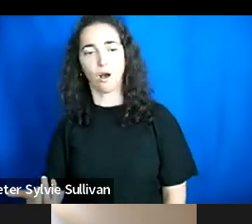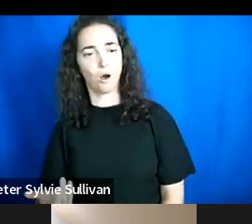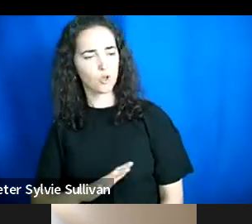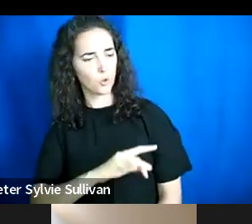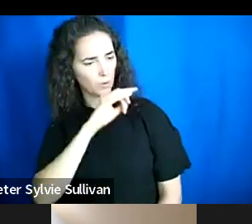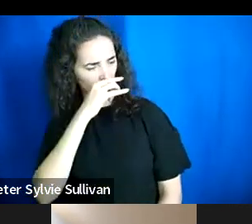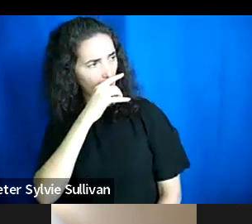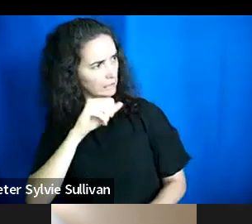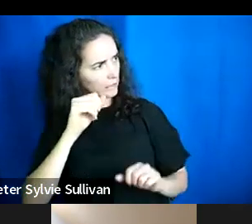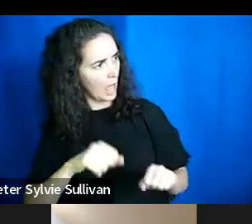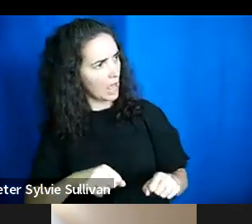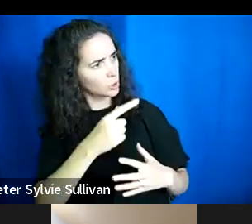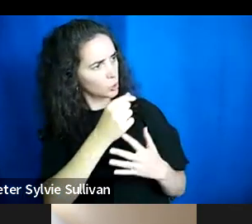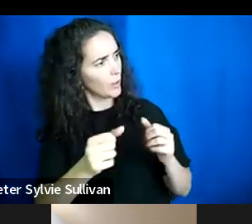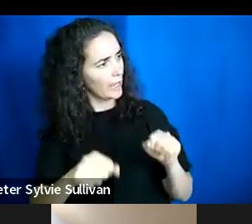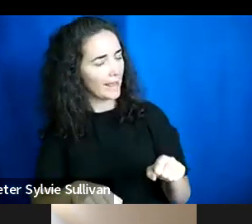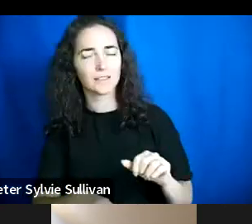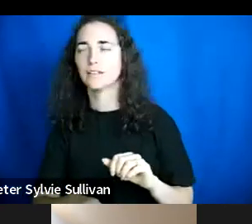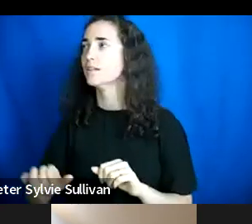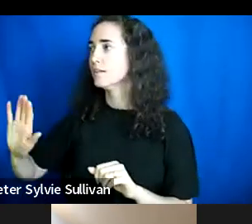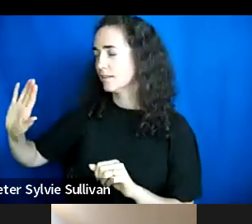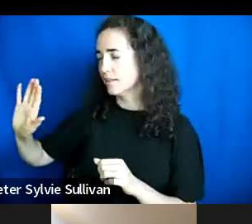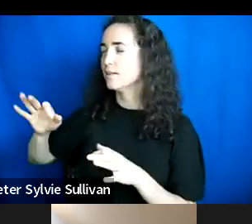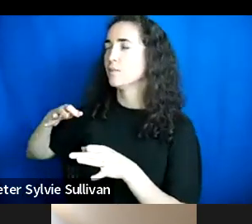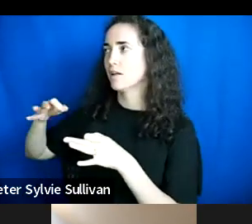May have more ability than they do, and you have to explain that to them.